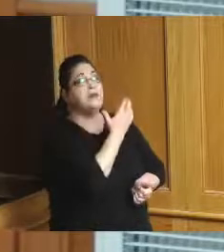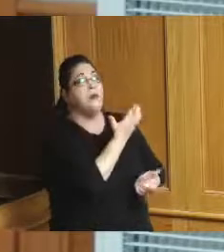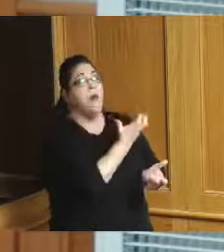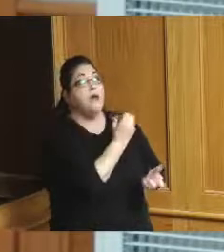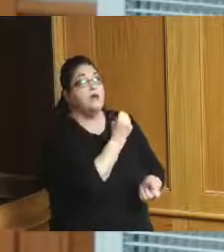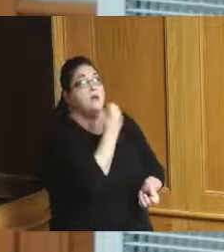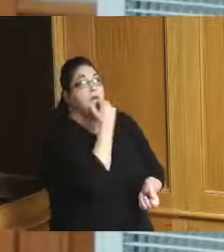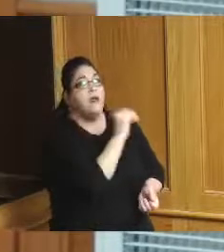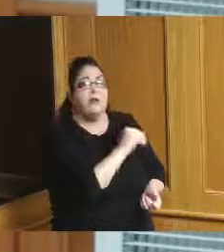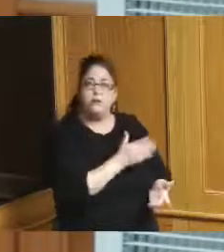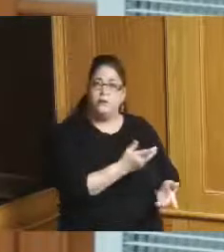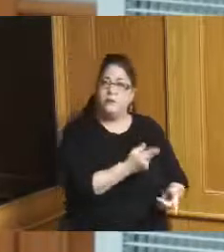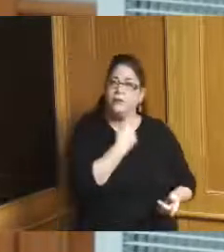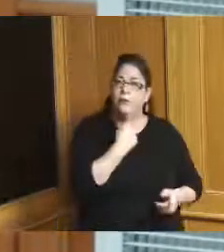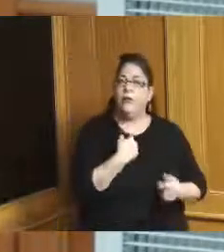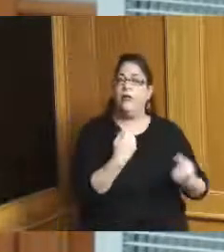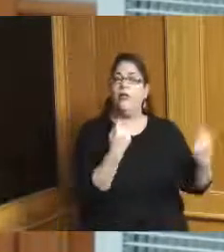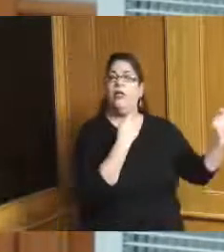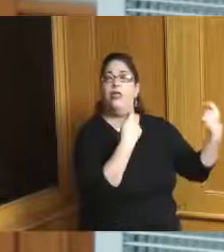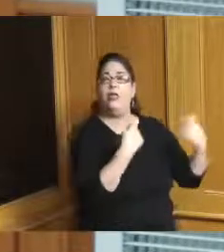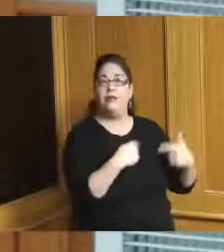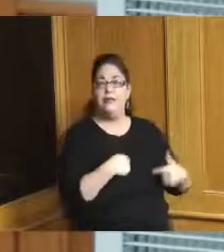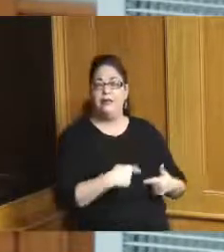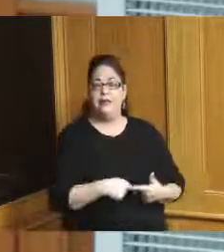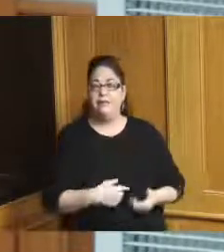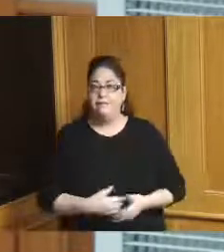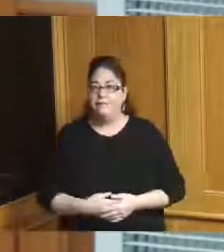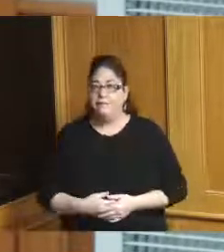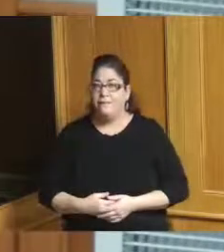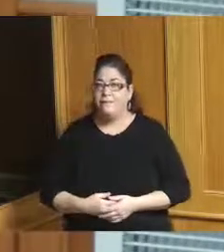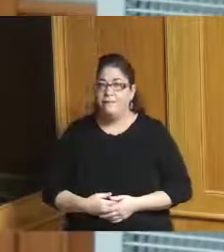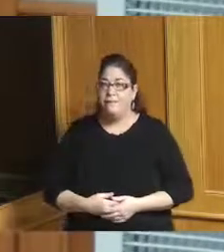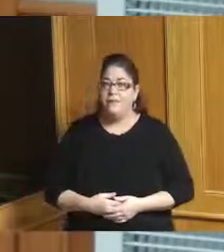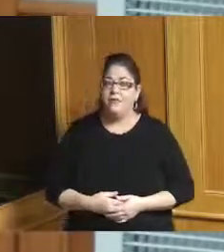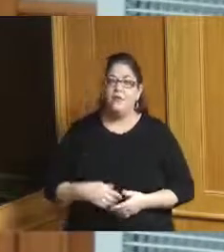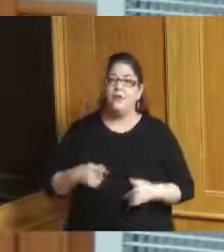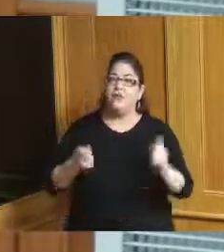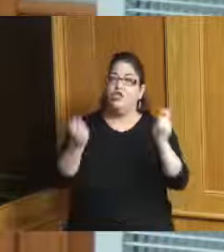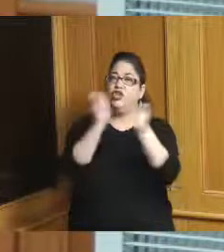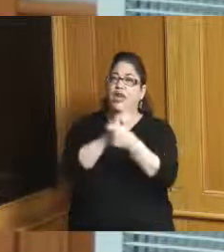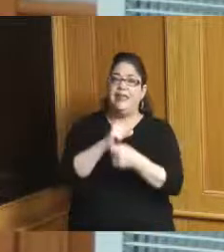conversation and and behavior change doesn't happen like big it happens usually more micro